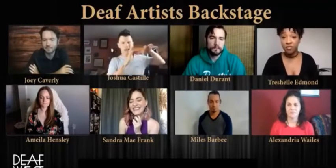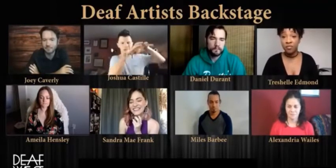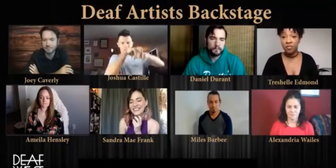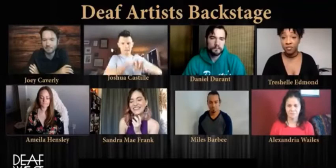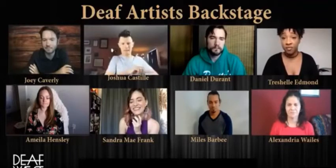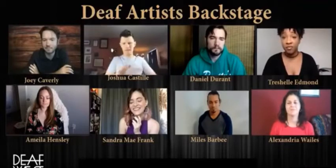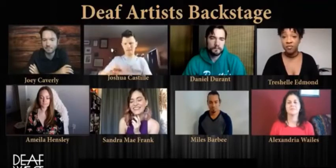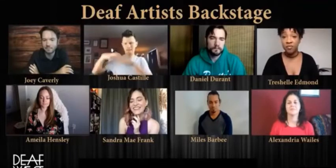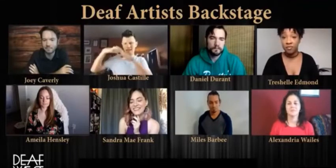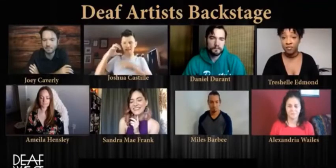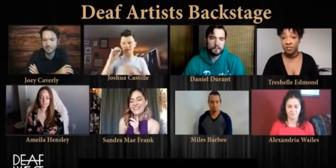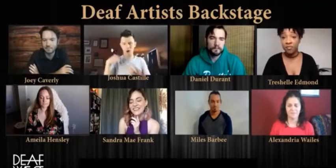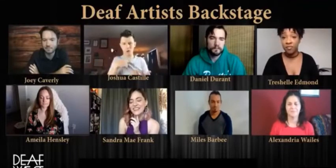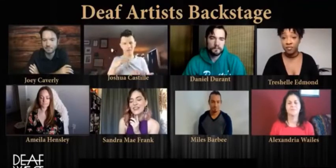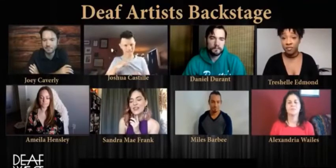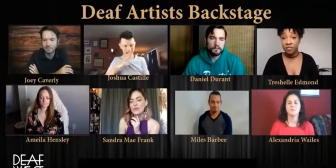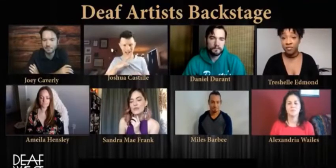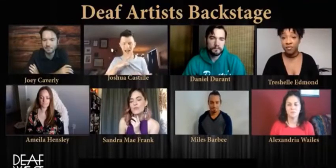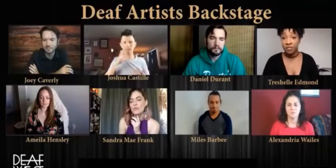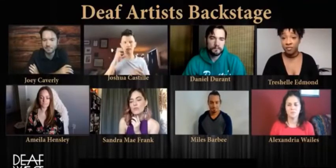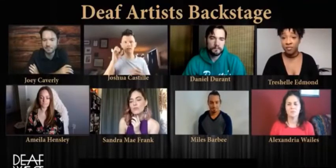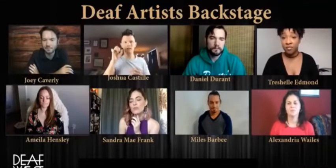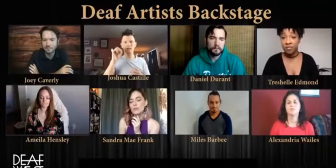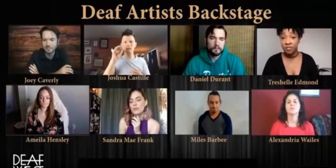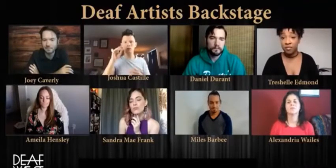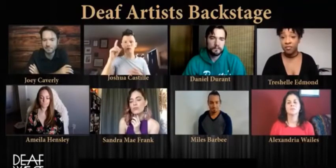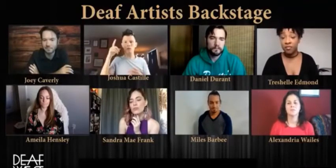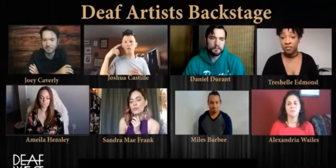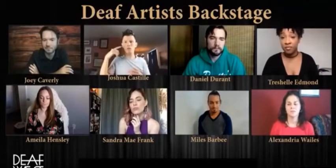and how he wanted to build this scene from the show.